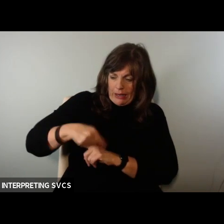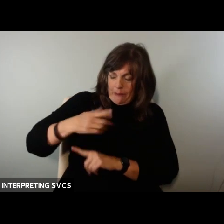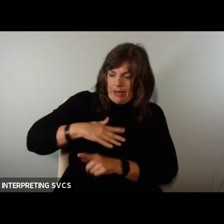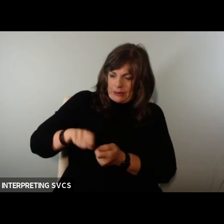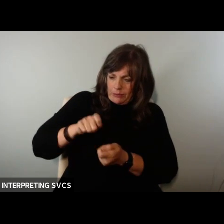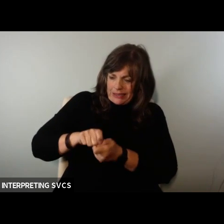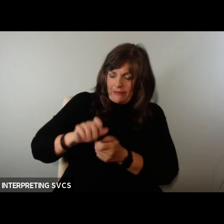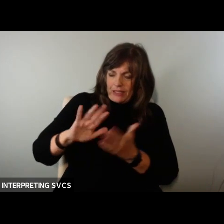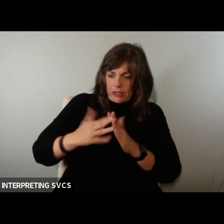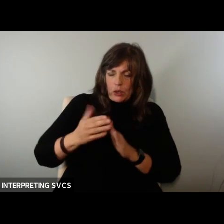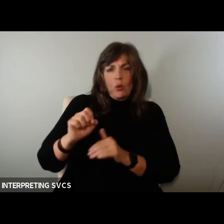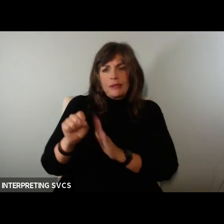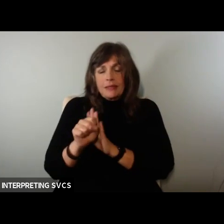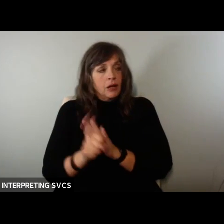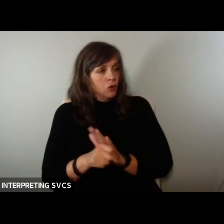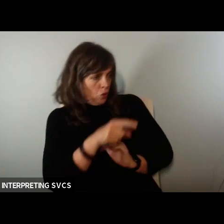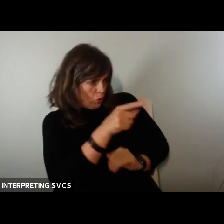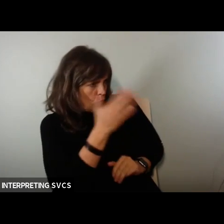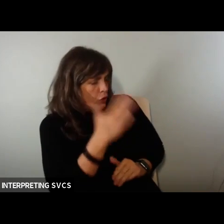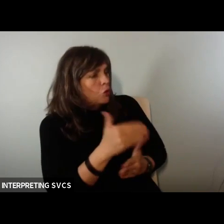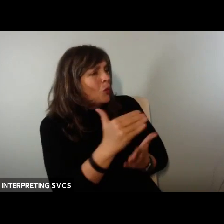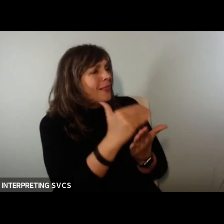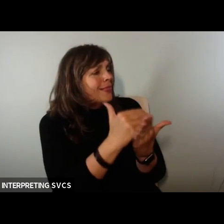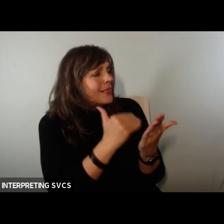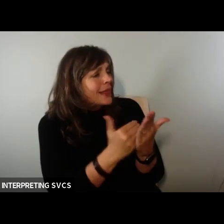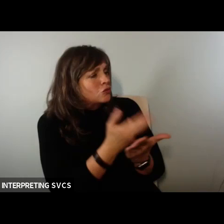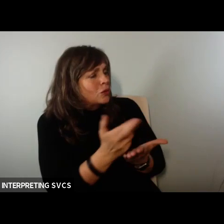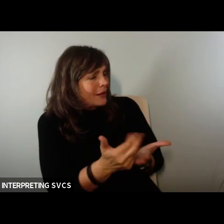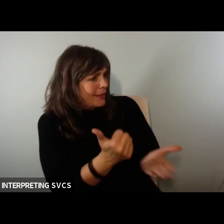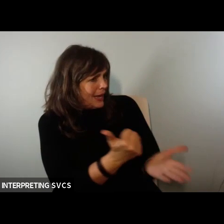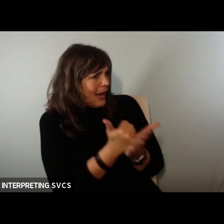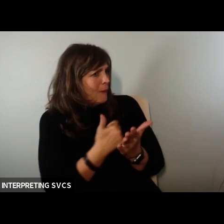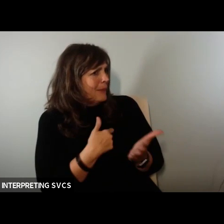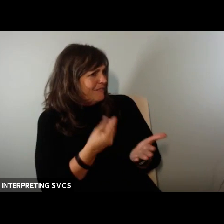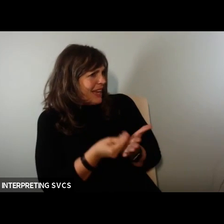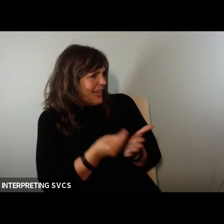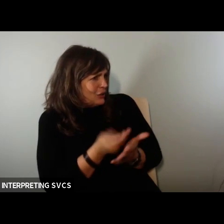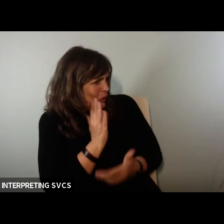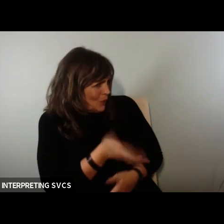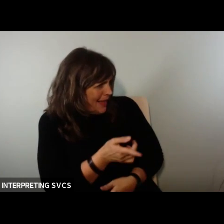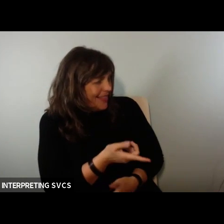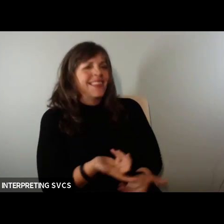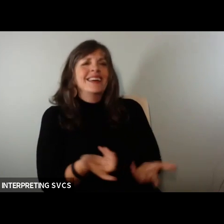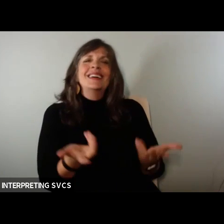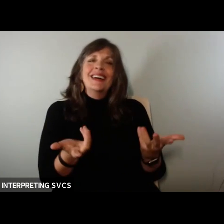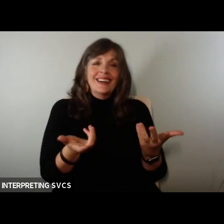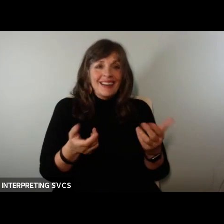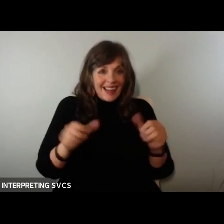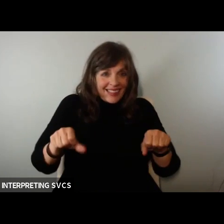Or will you be listing resources that will help me financially? And the answer is yes.